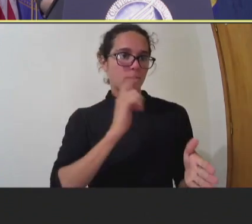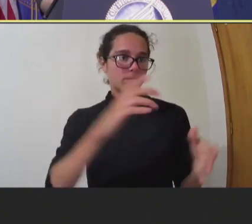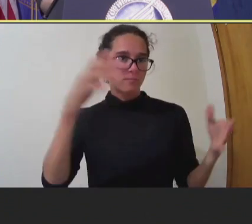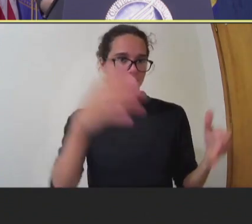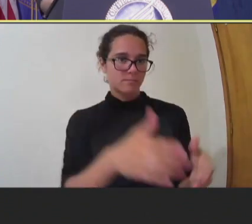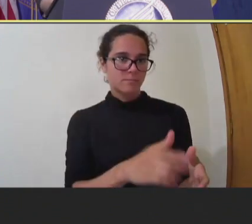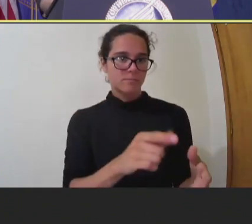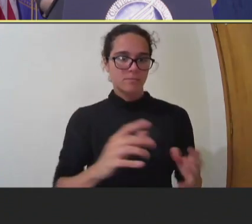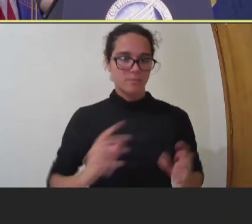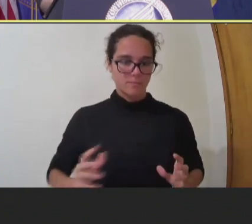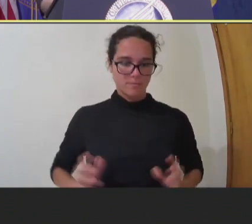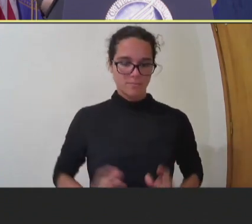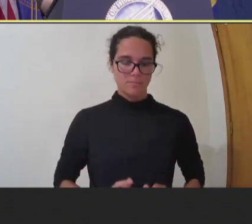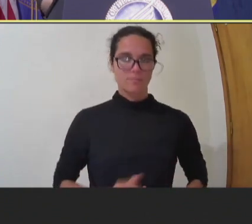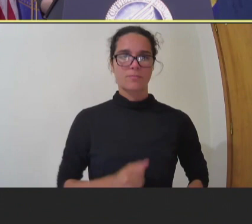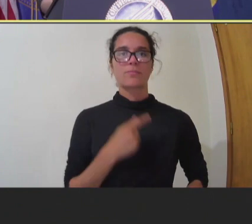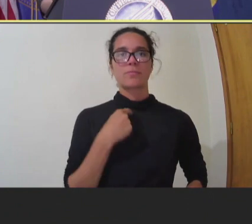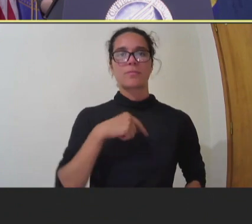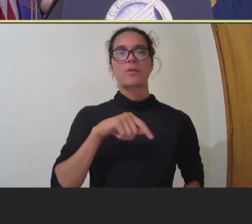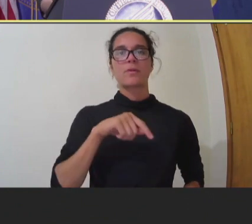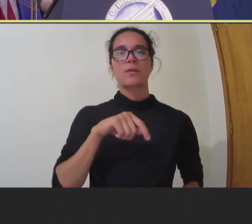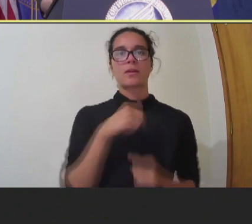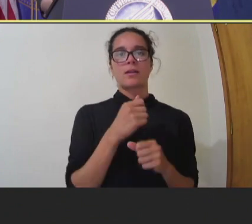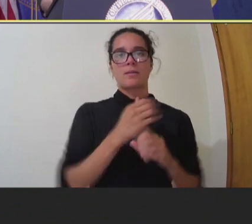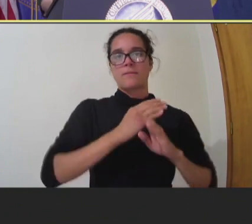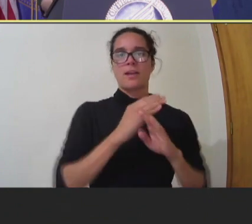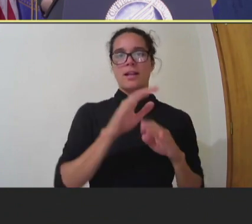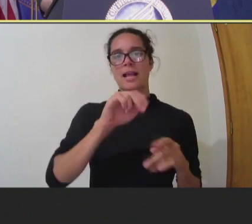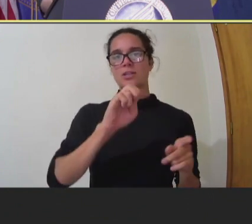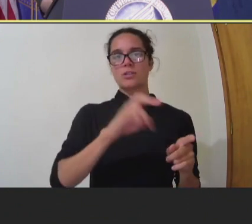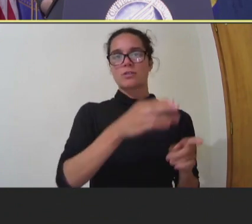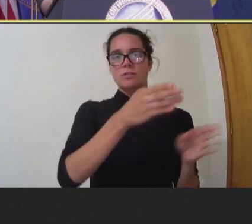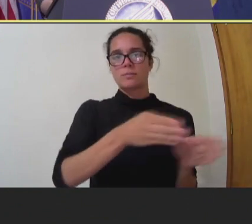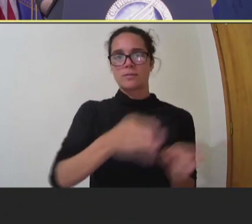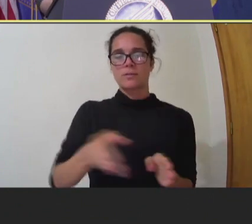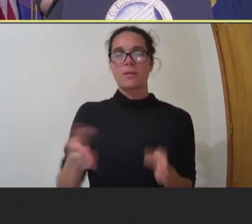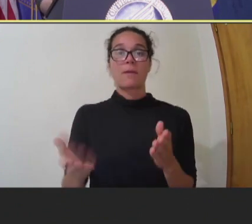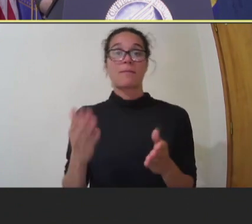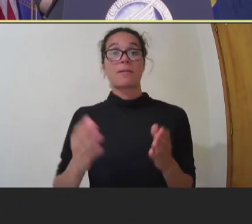Folks who are at higher risk, so these are folks who might have a genetic mutation or have a strong